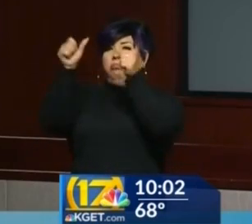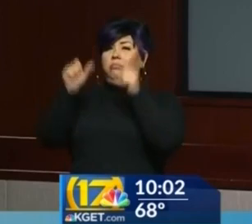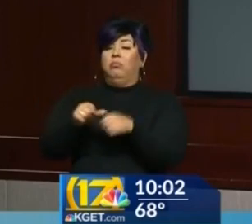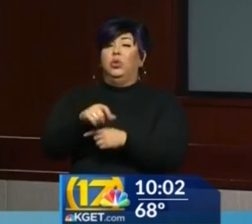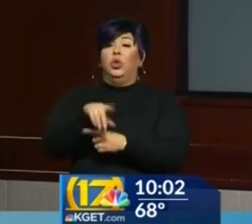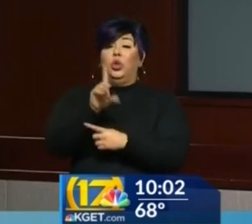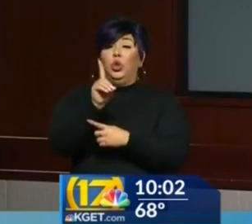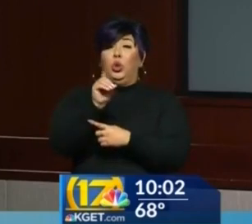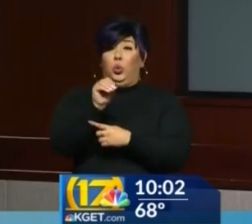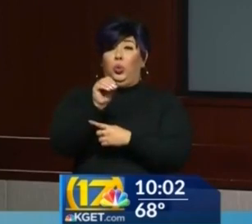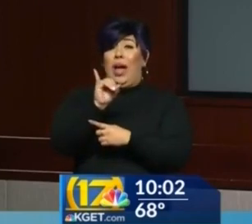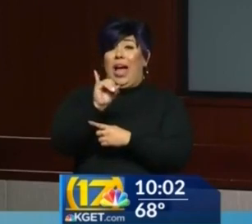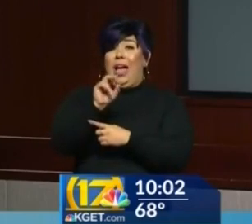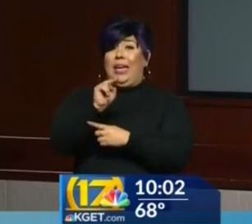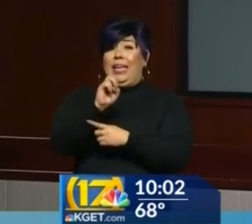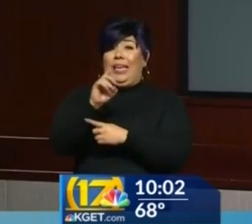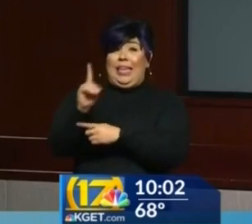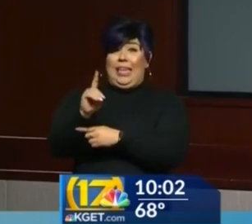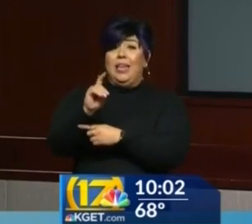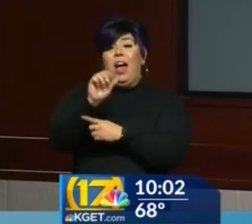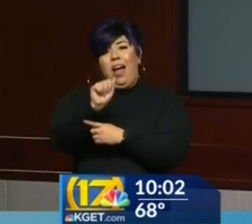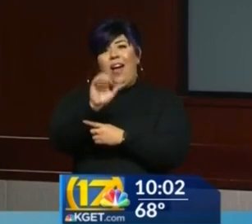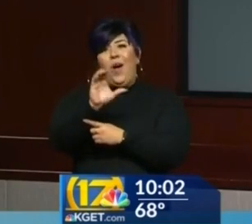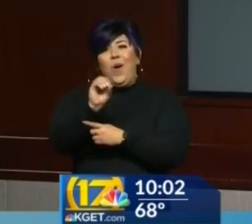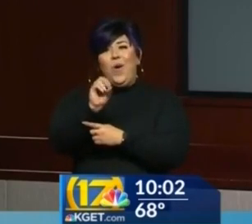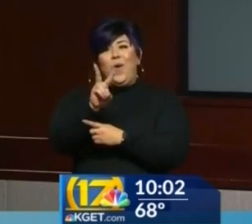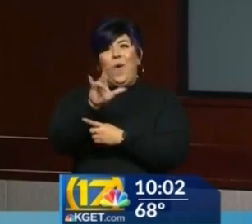IF YOU'RE INTERESTED IN TESTING